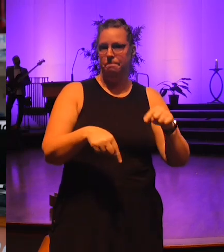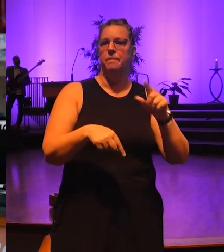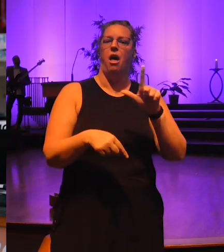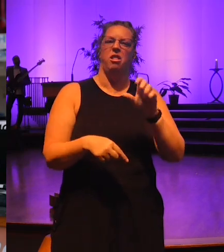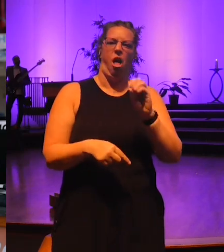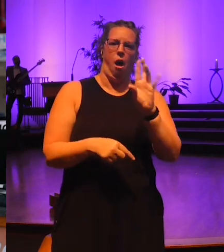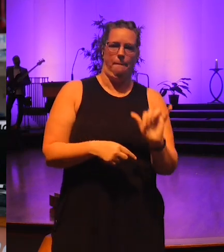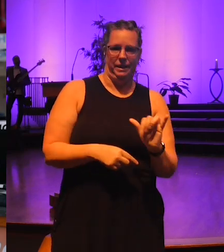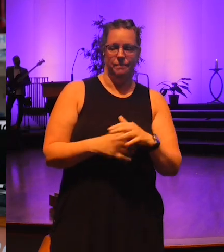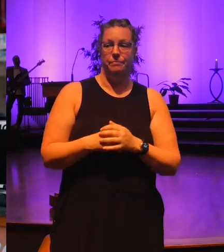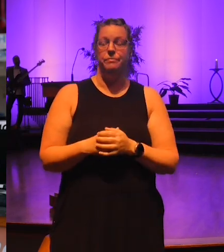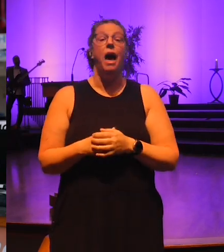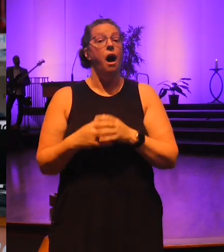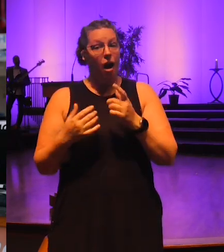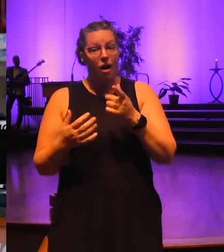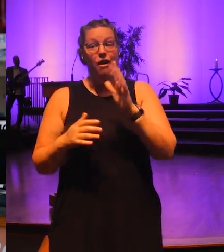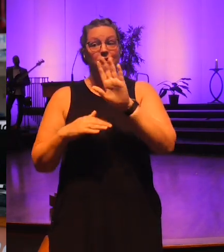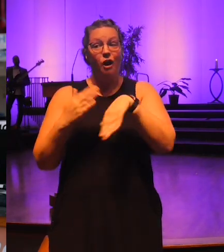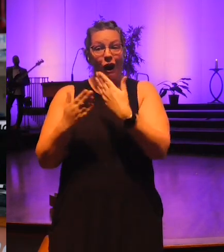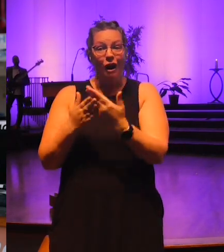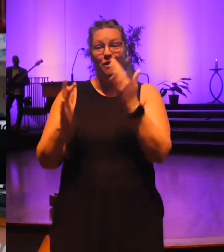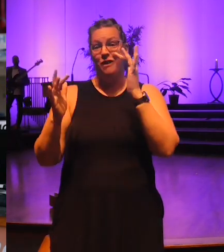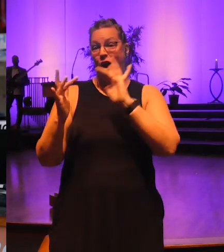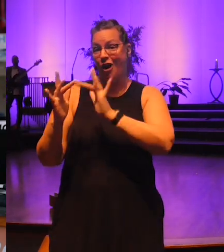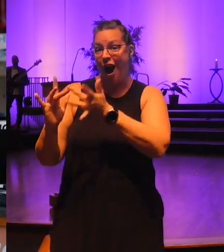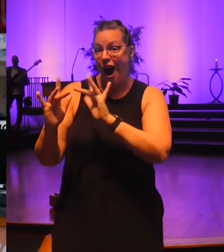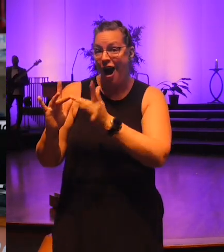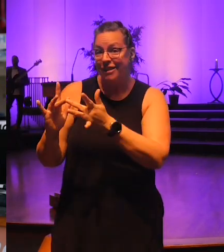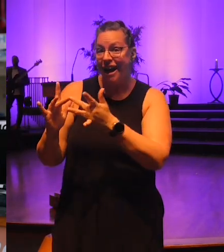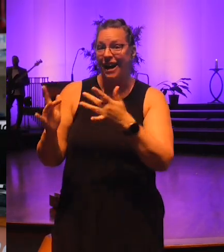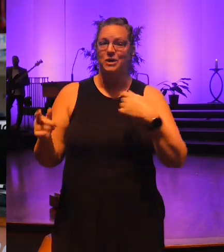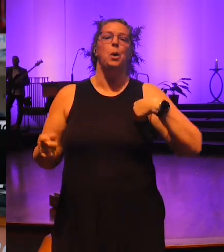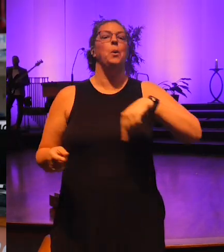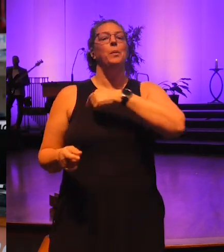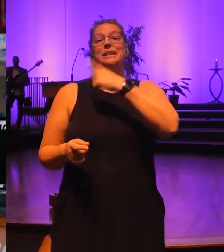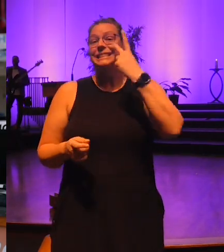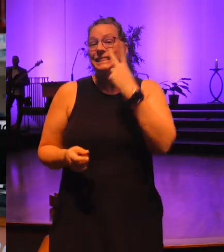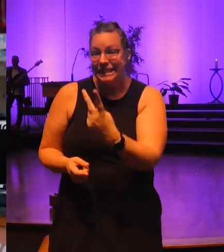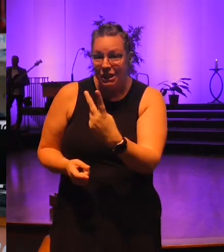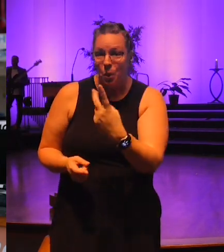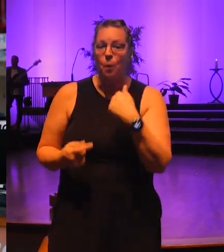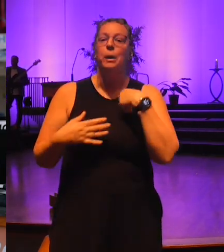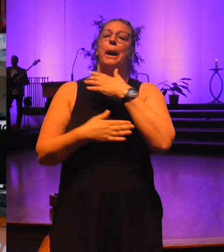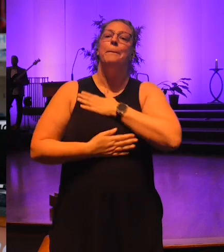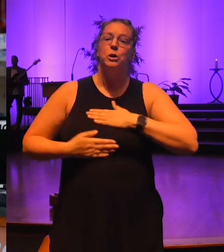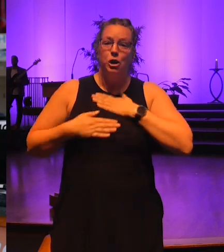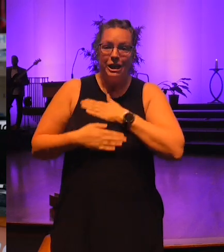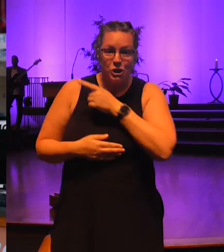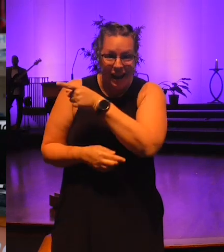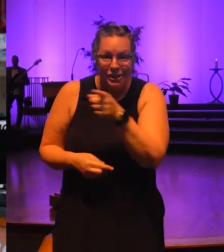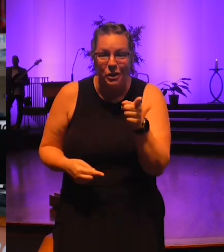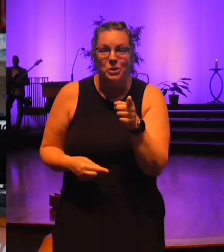a shout out to all our online viewers we see you we appreciate you and I will see you on the